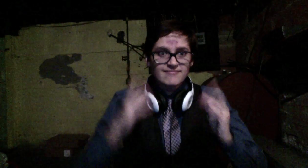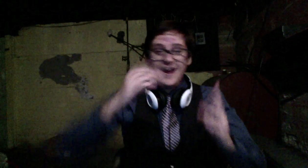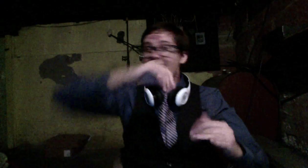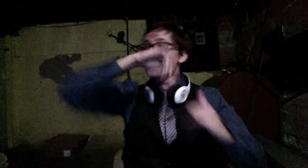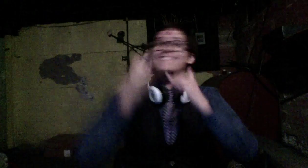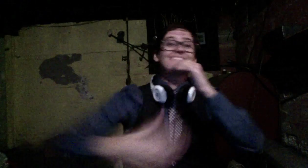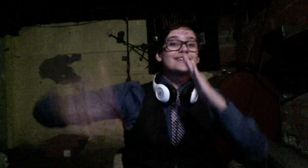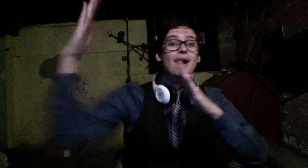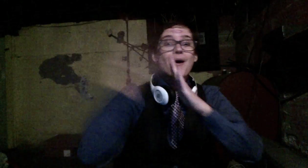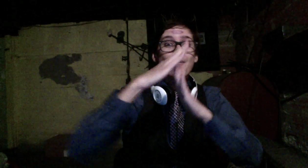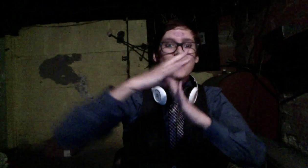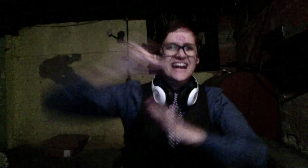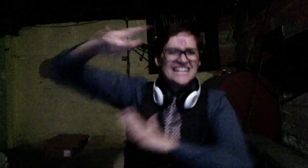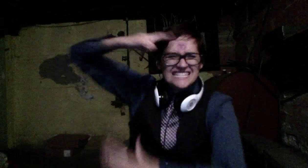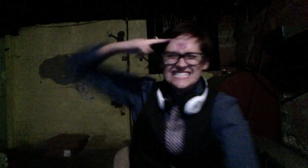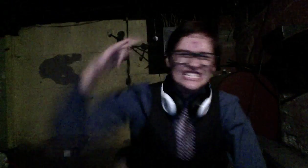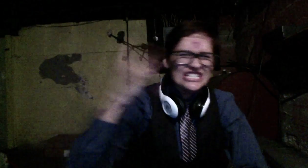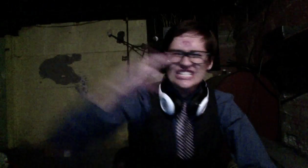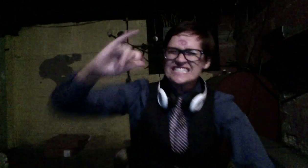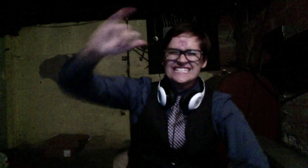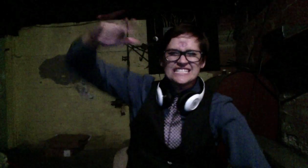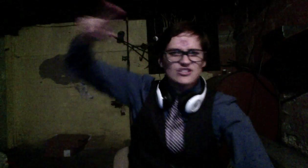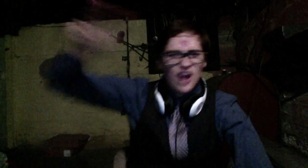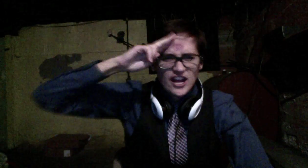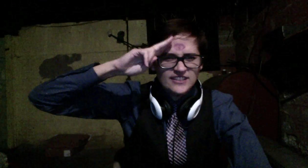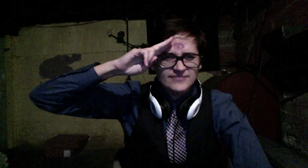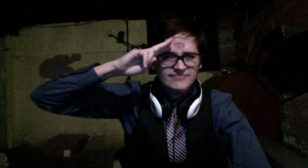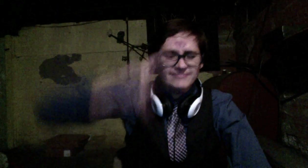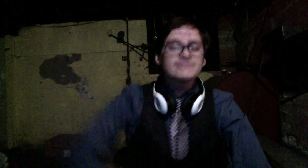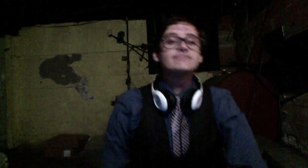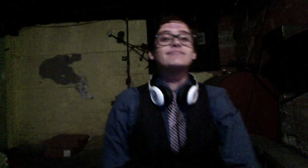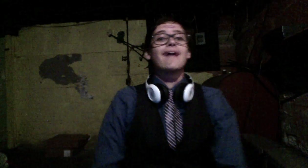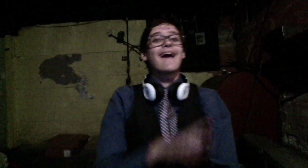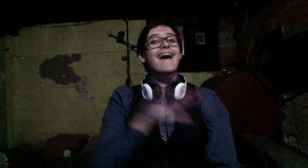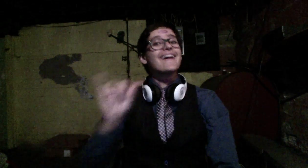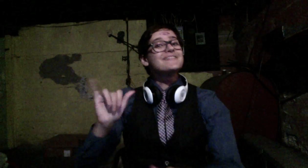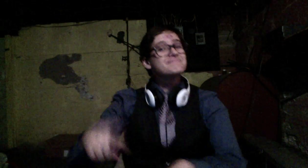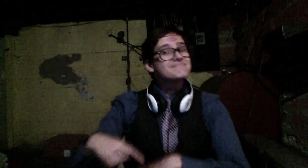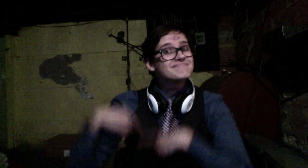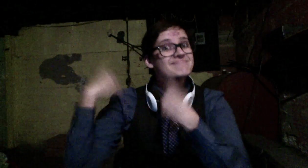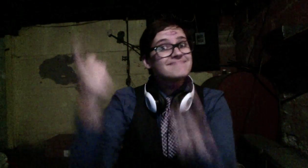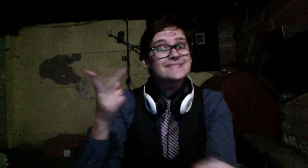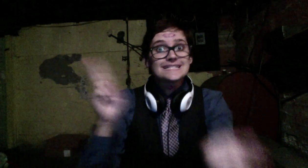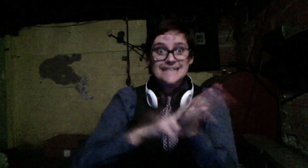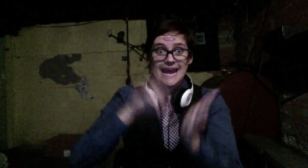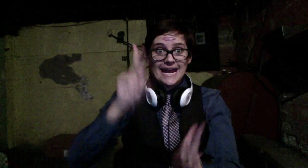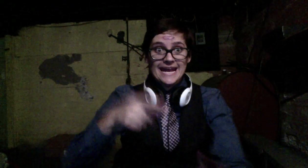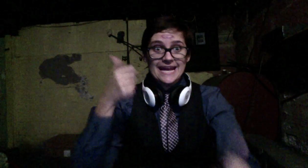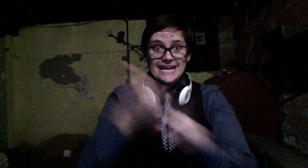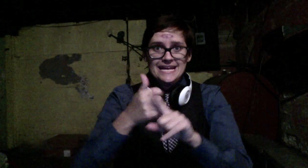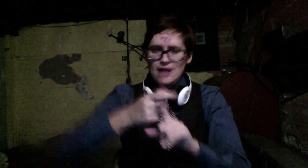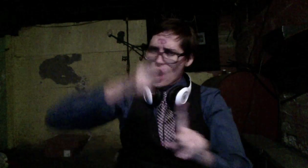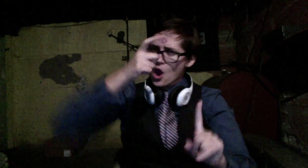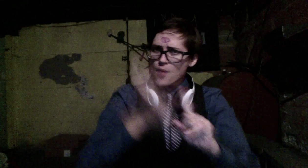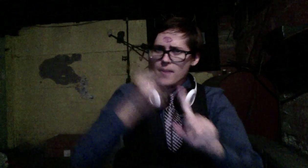NEXT AND LAST TOP ETERNAL SCOUT. AND SAME SINCE SIGN U-P ITSELF AUTOMATIC